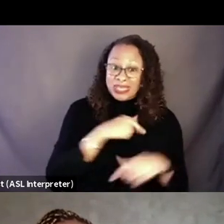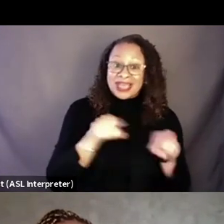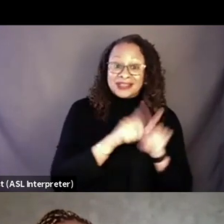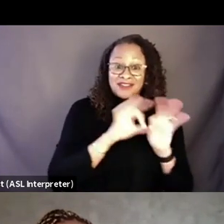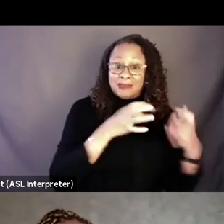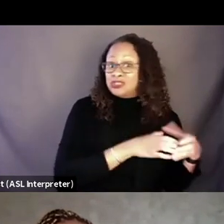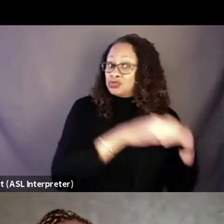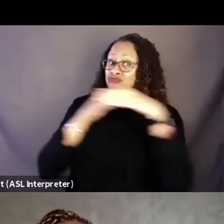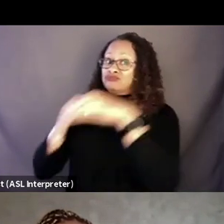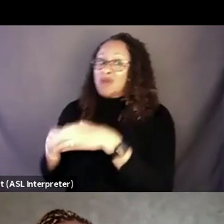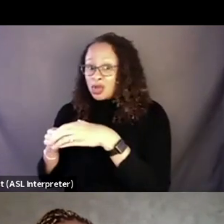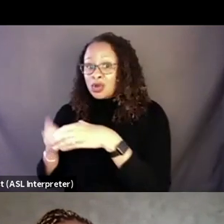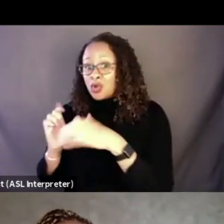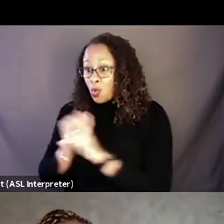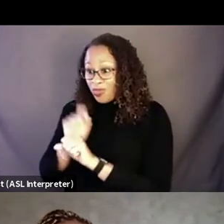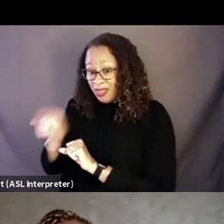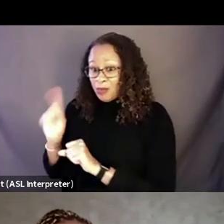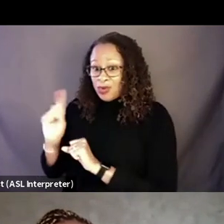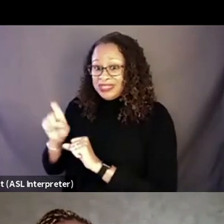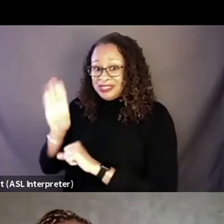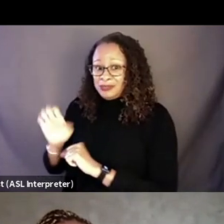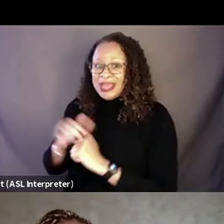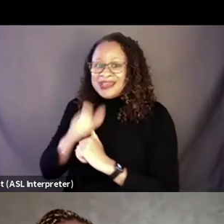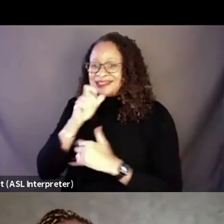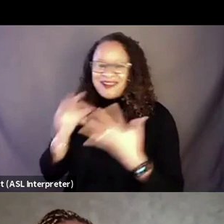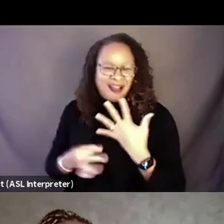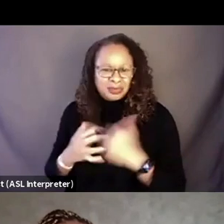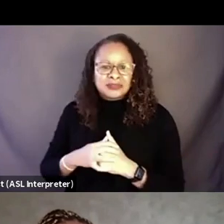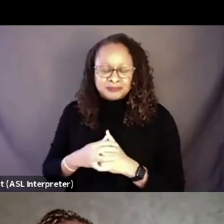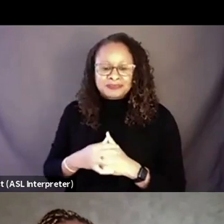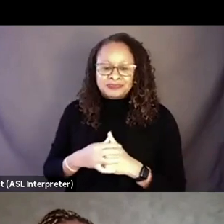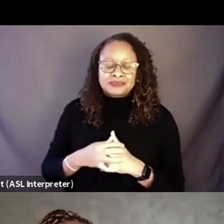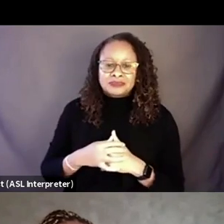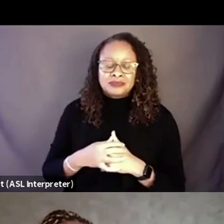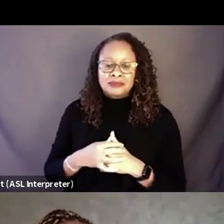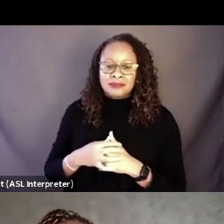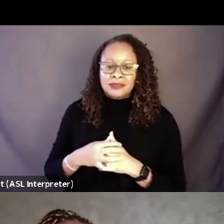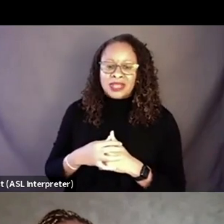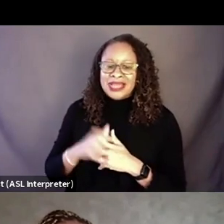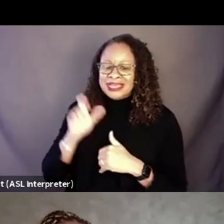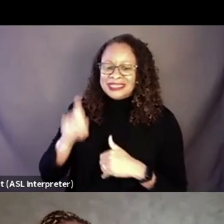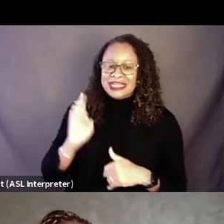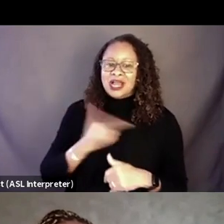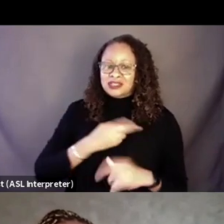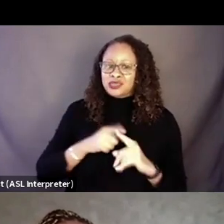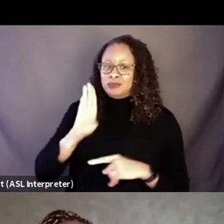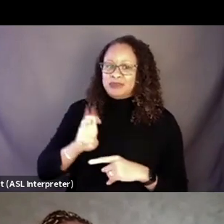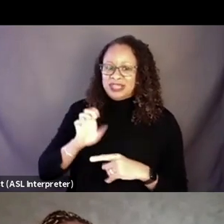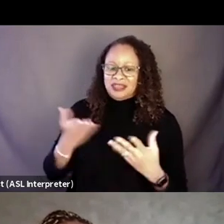Yeah and it was not really an option. It was just, he needed us to be there. And I was like, okay, let's go and be with dad.